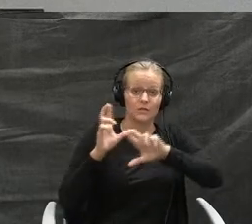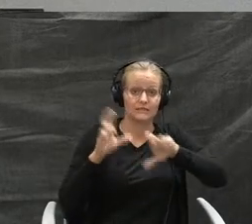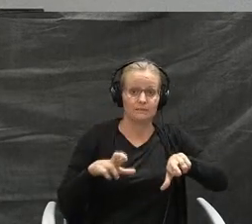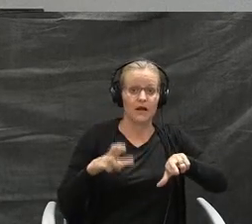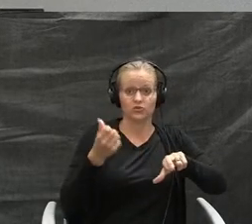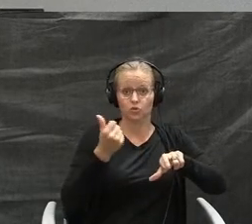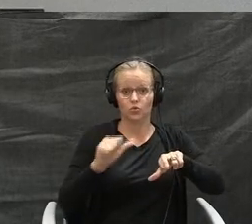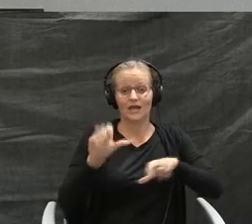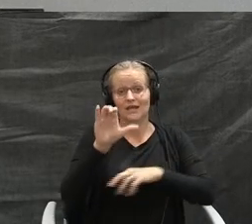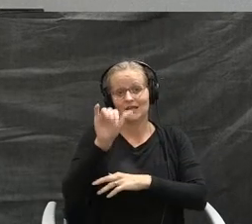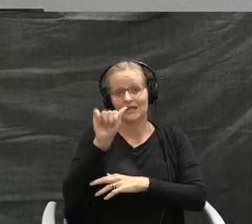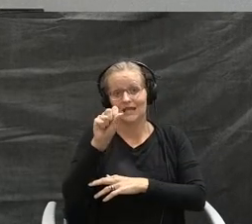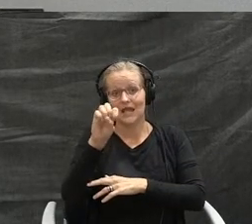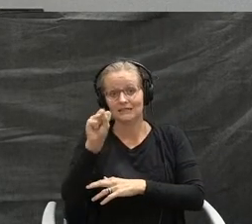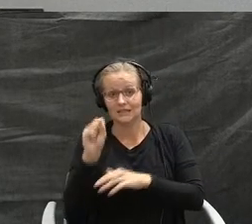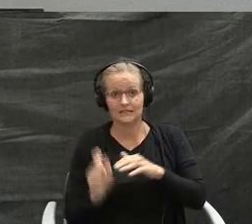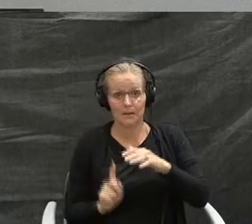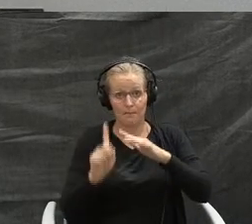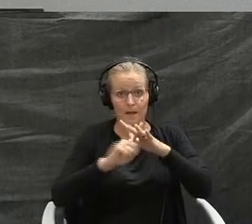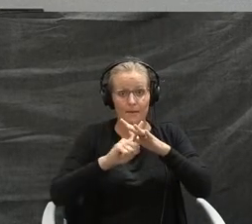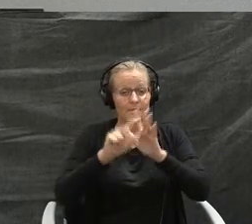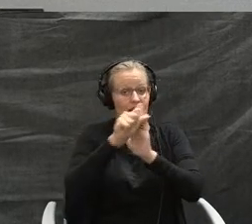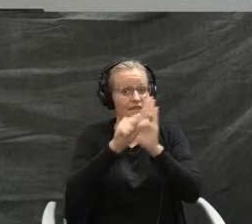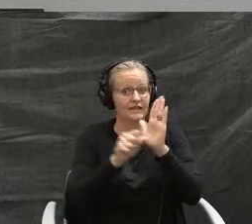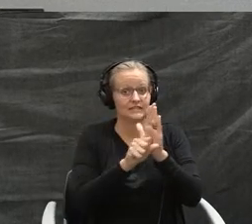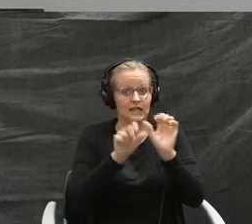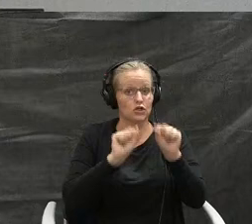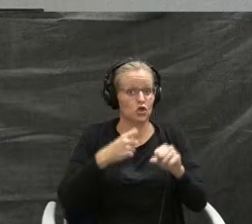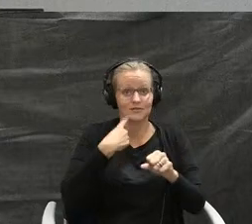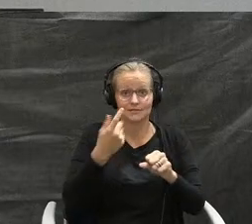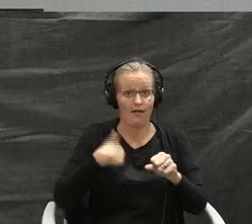The state could tell us we have to shut down at any given time.